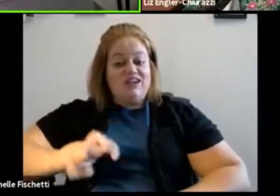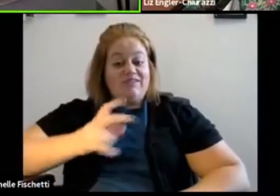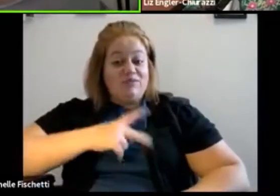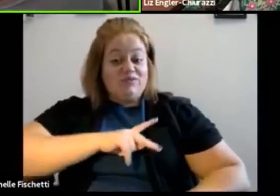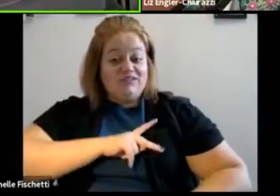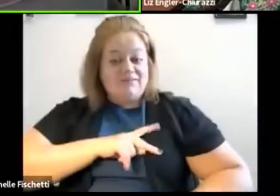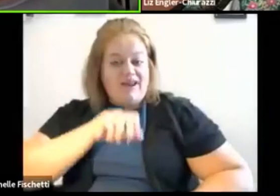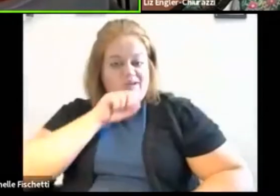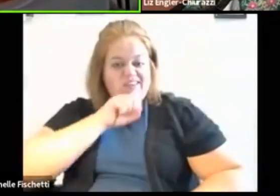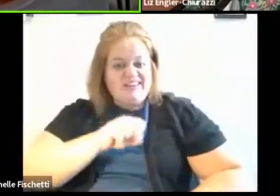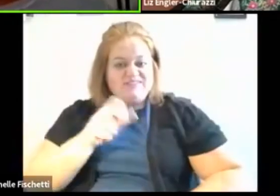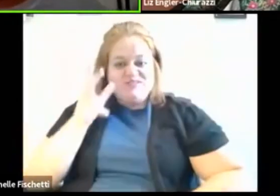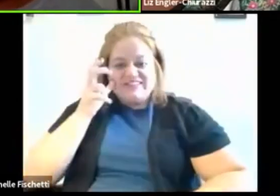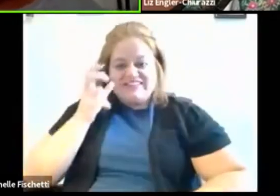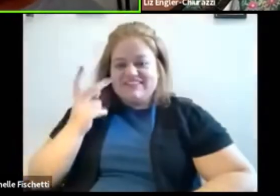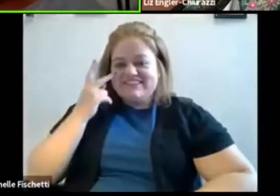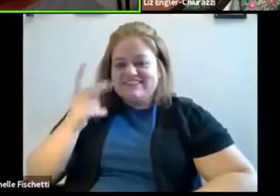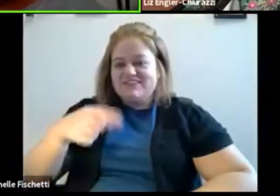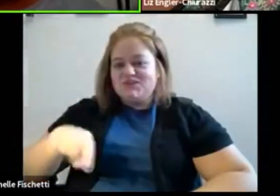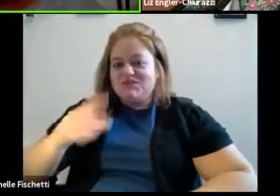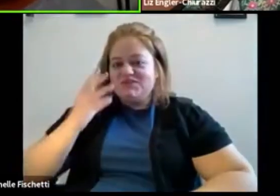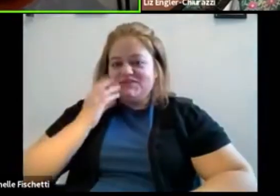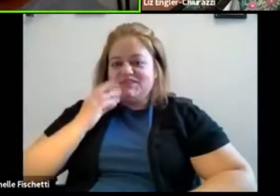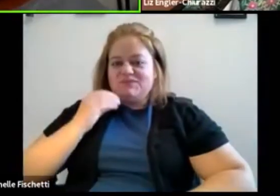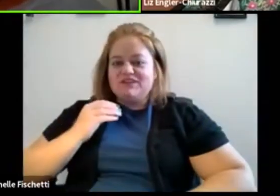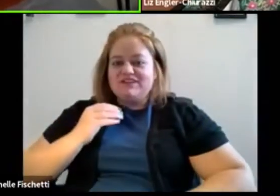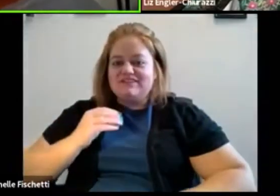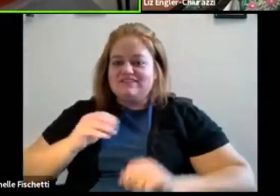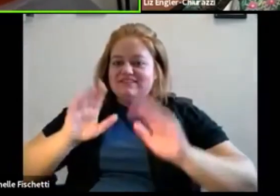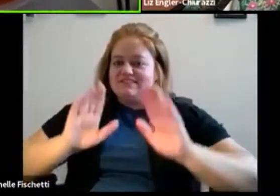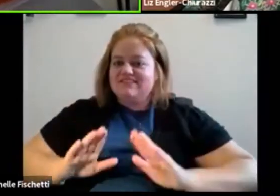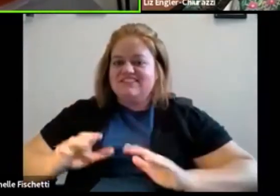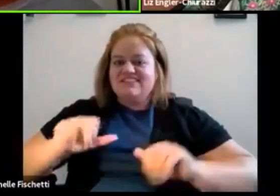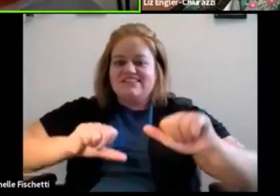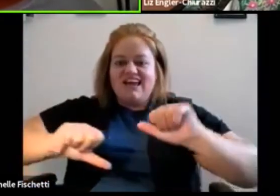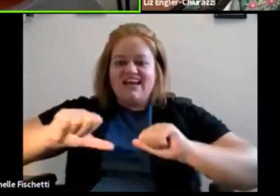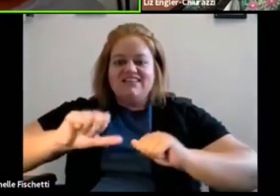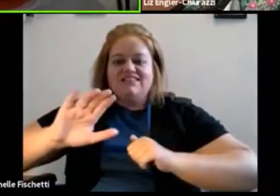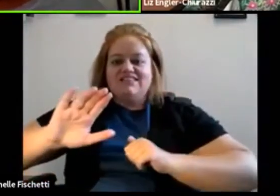hearing that you've experienced science in many places and it's helped you is